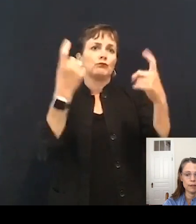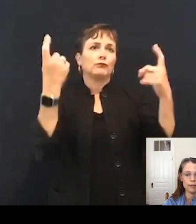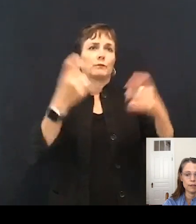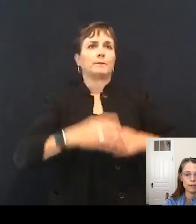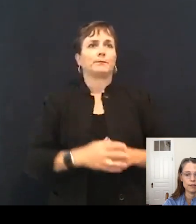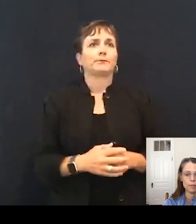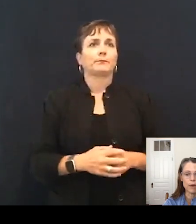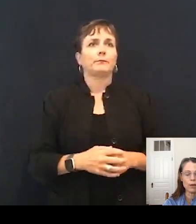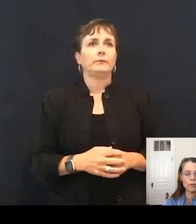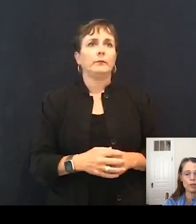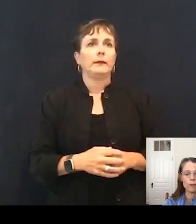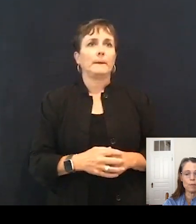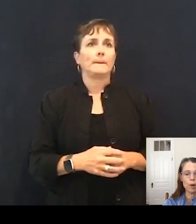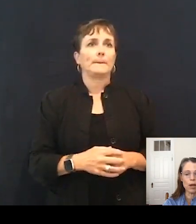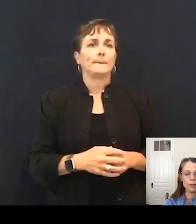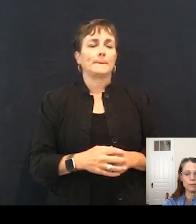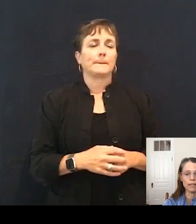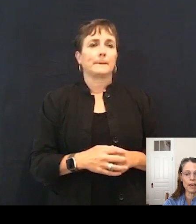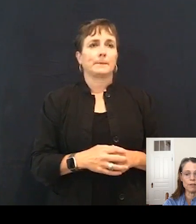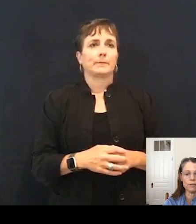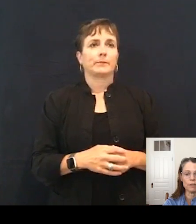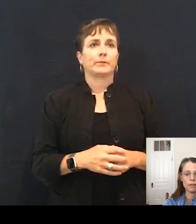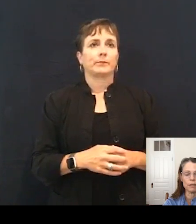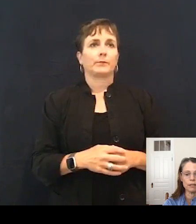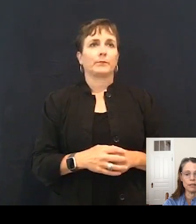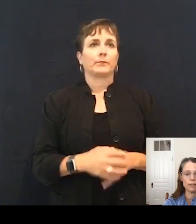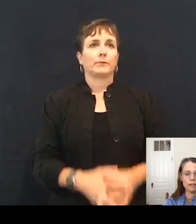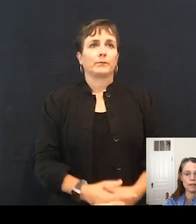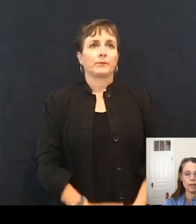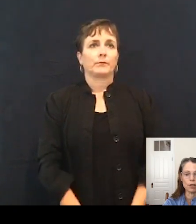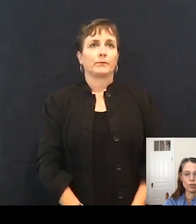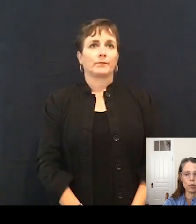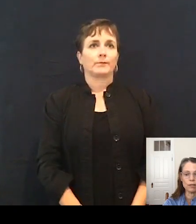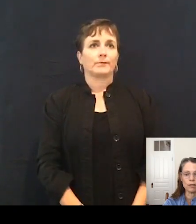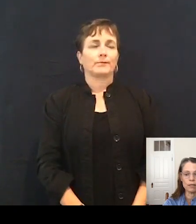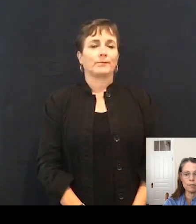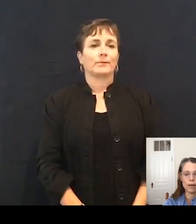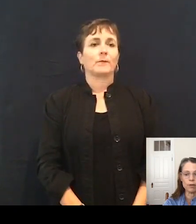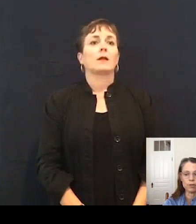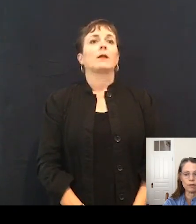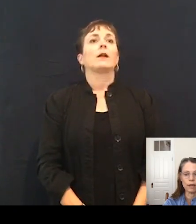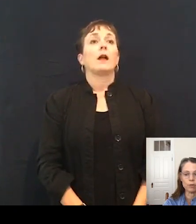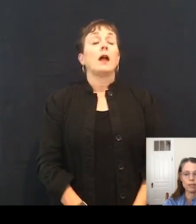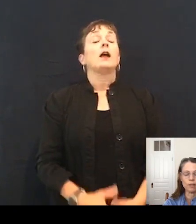The mouse on the bottom left is an USH1C mouse that was given a placebo,